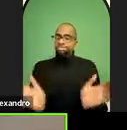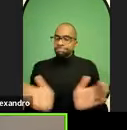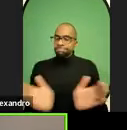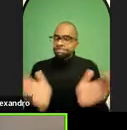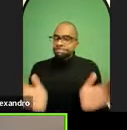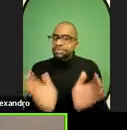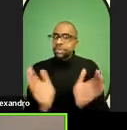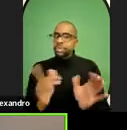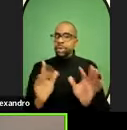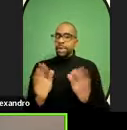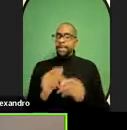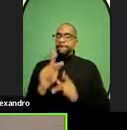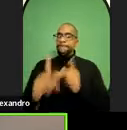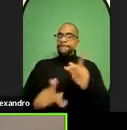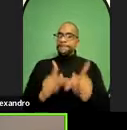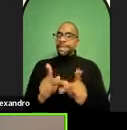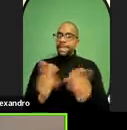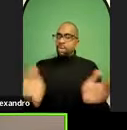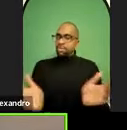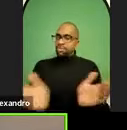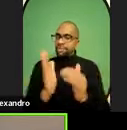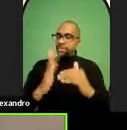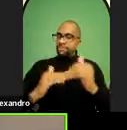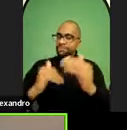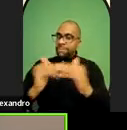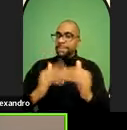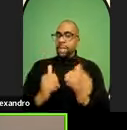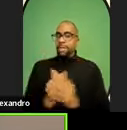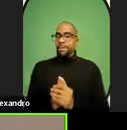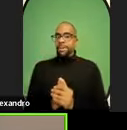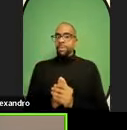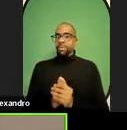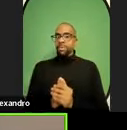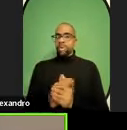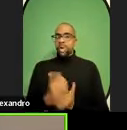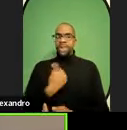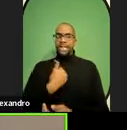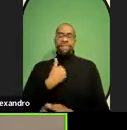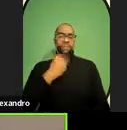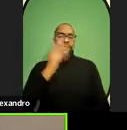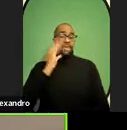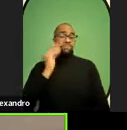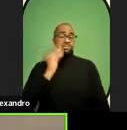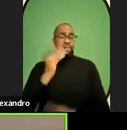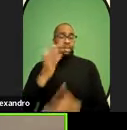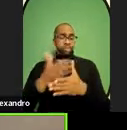single single most important tool to get make other people feel comfortable getting vaccinated. ccines are getting tested is telling our stories and sharing our